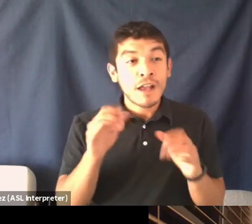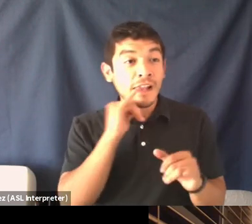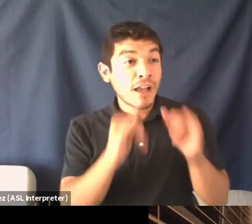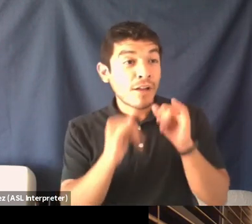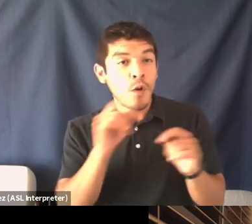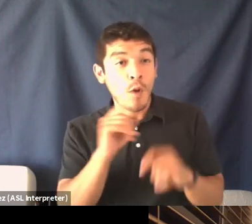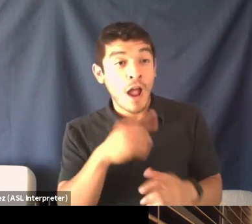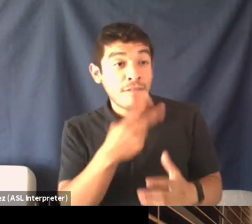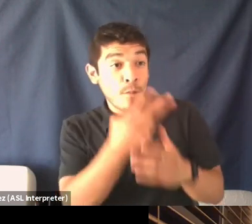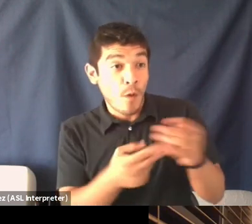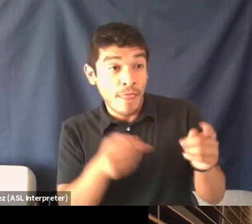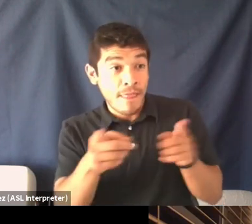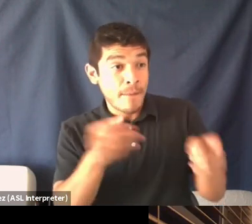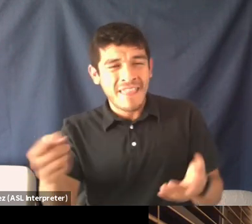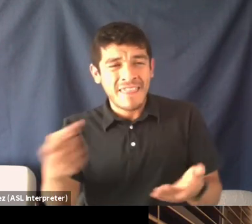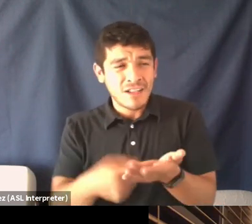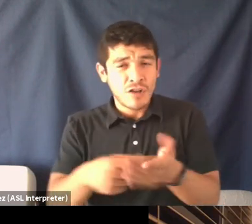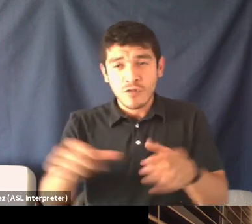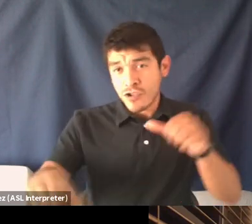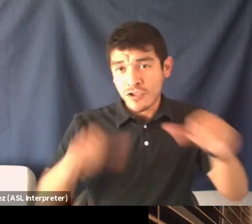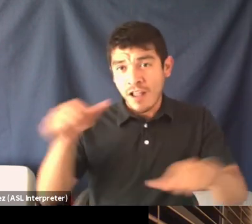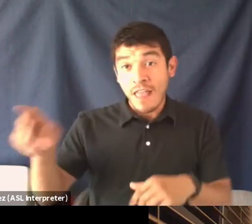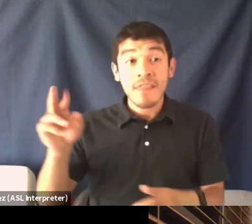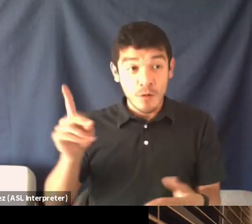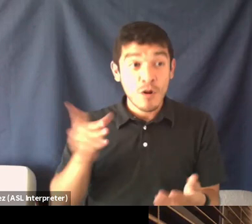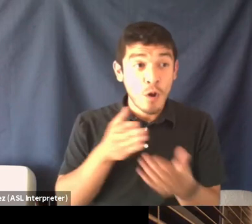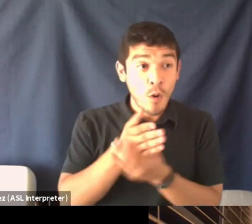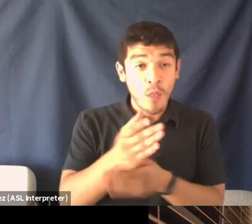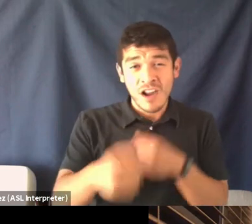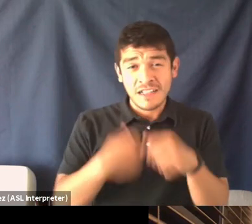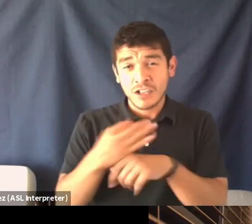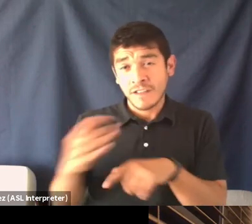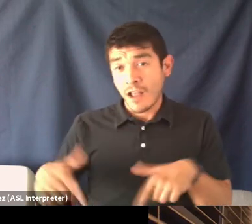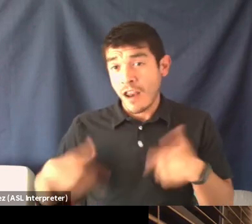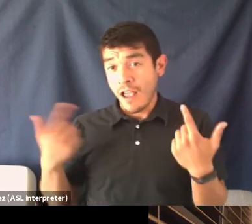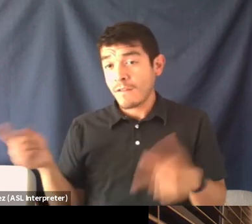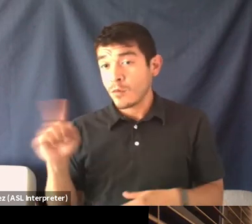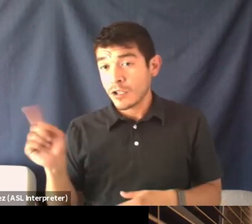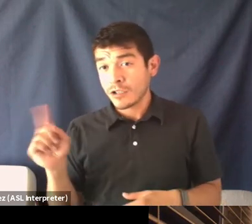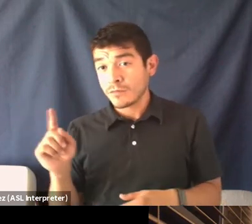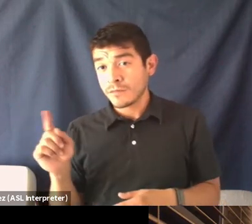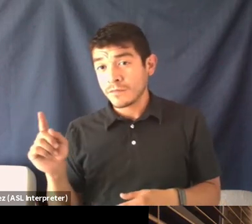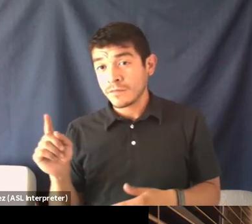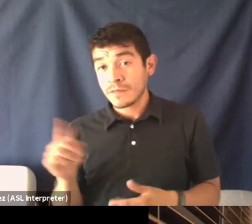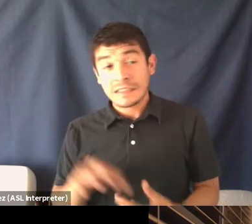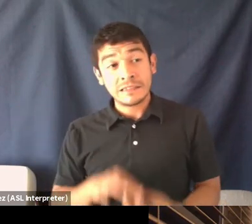the two of them and they'd be talking to each other. They would go through years of their lives where we're especially when we were there